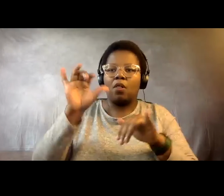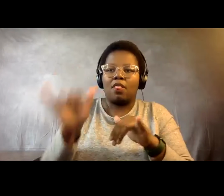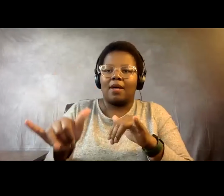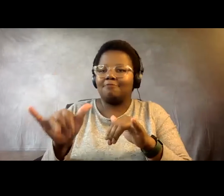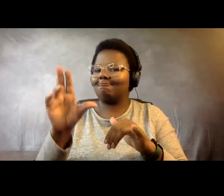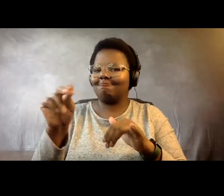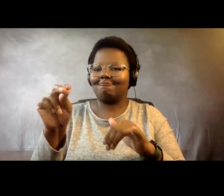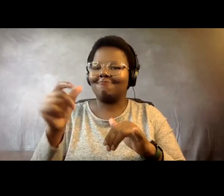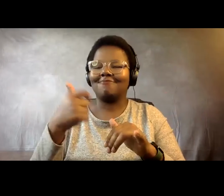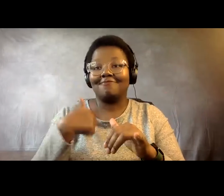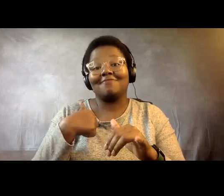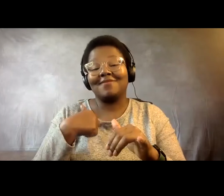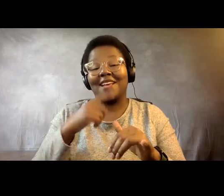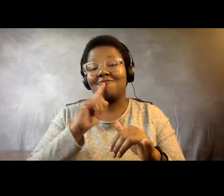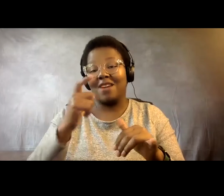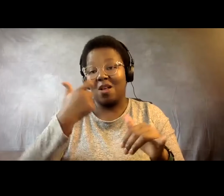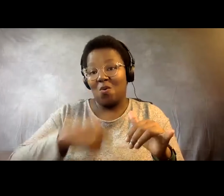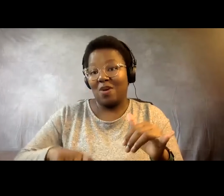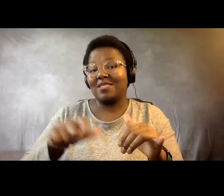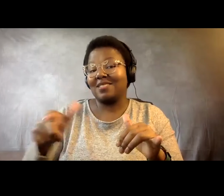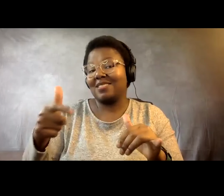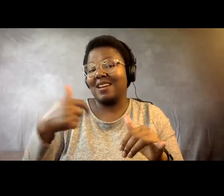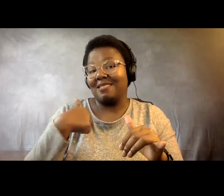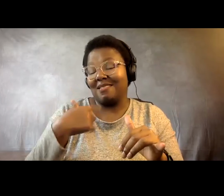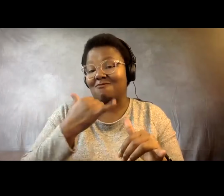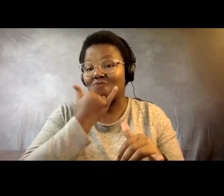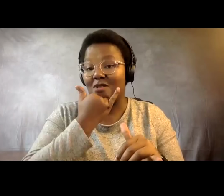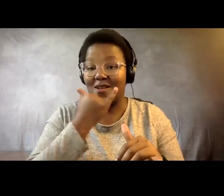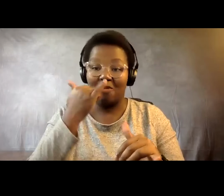but I'm not. I've seen this mistake happen before like something gets implemented